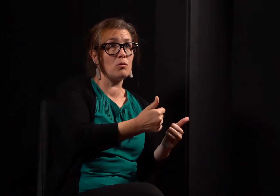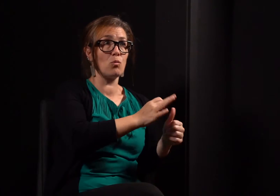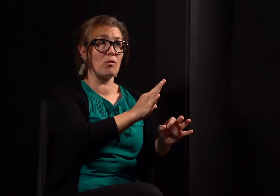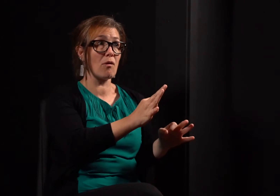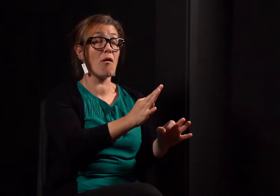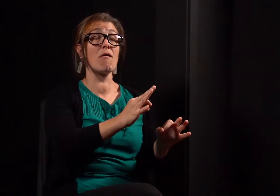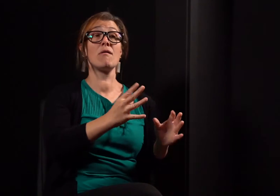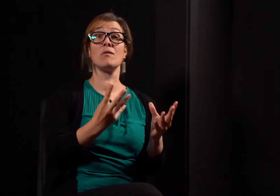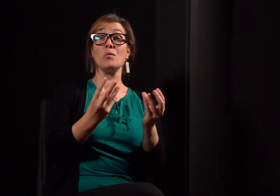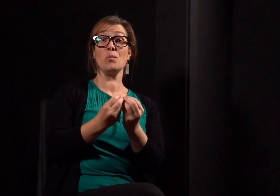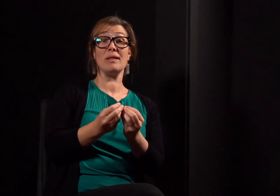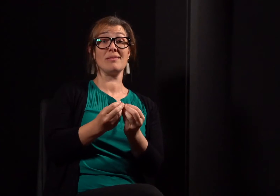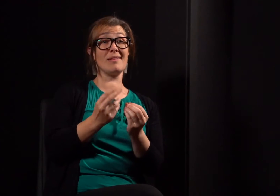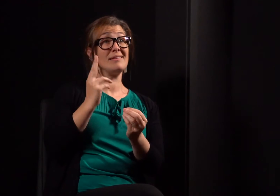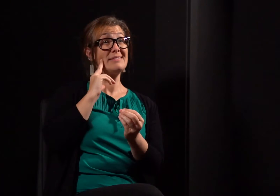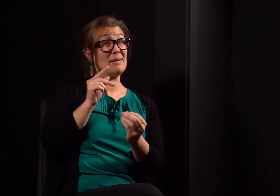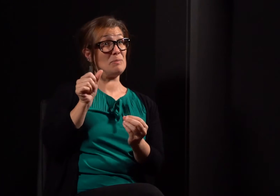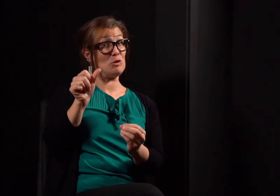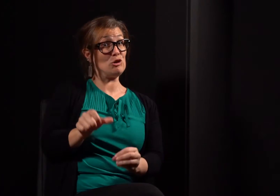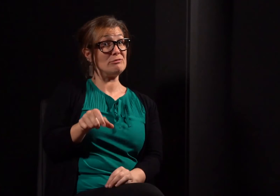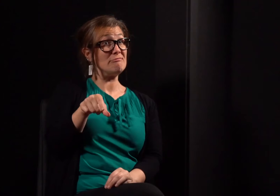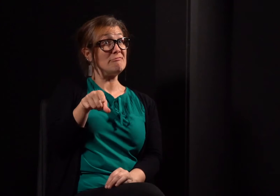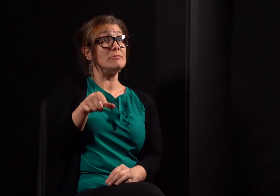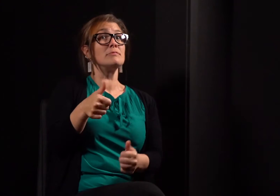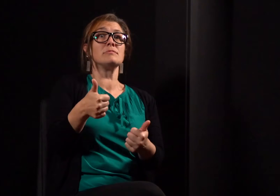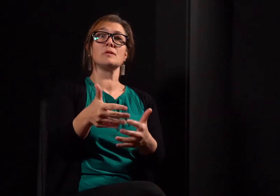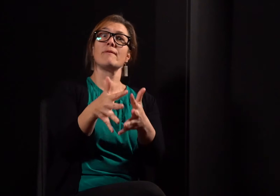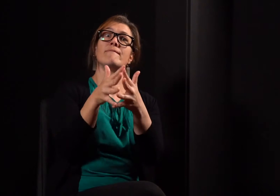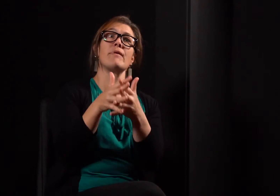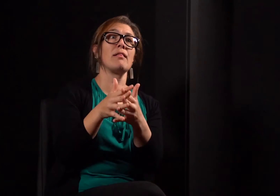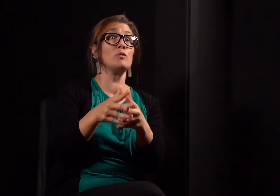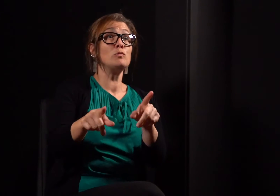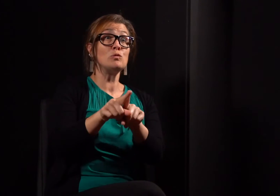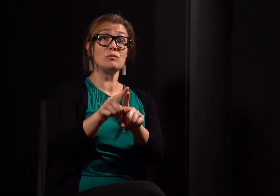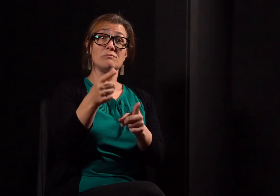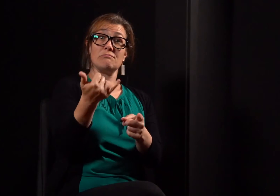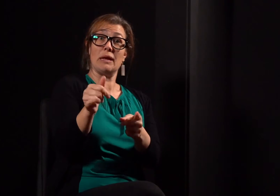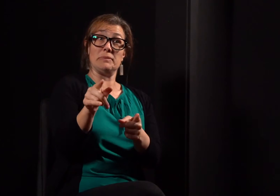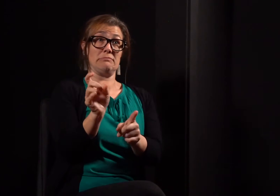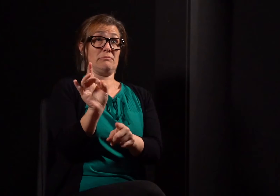Whereas with a deaf person, it's really valuable to do something similar, whether they took notes themselves